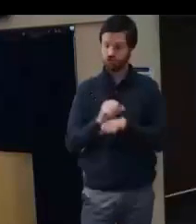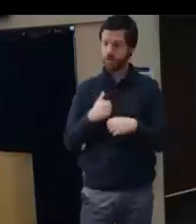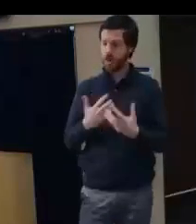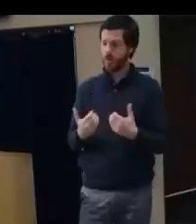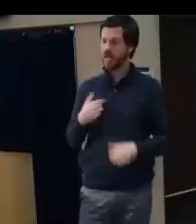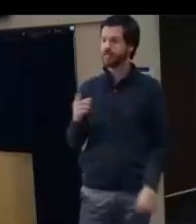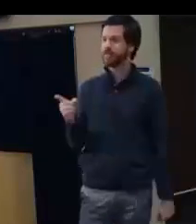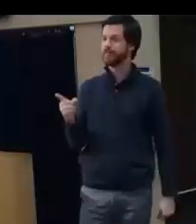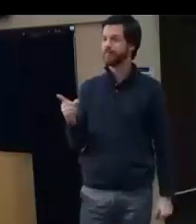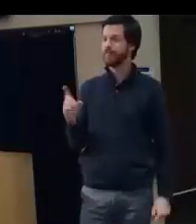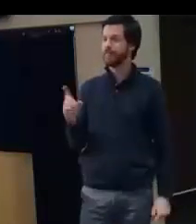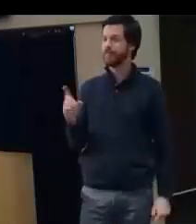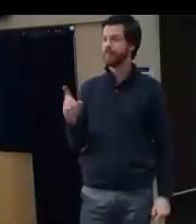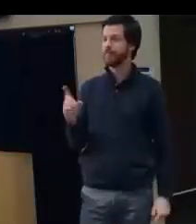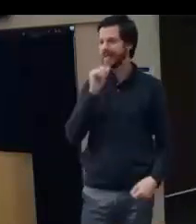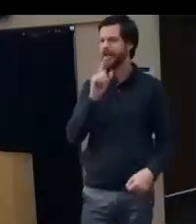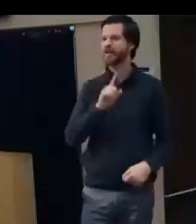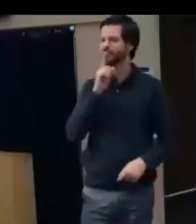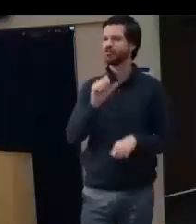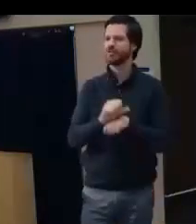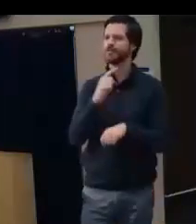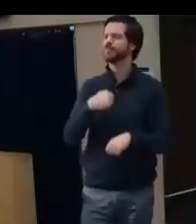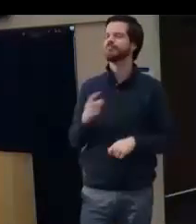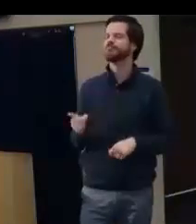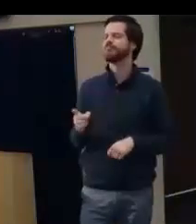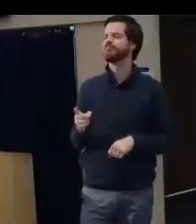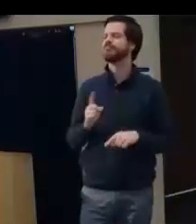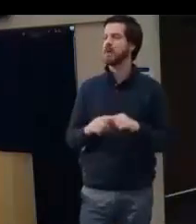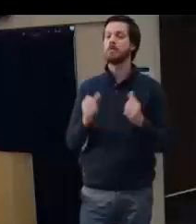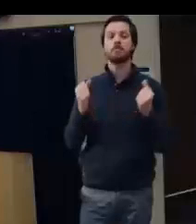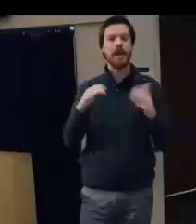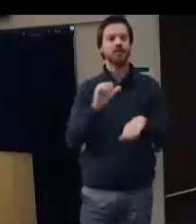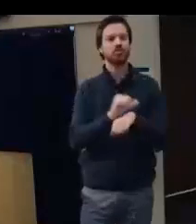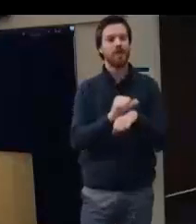but that's not a realistic job for them but there would be many jobs that would be realistic for